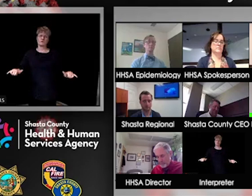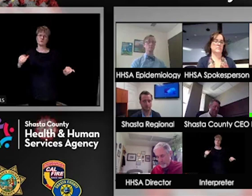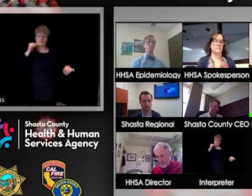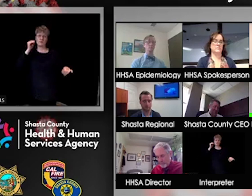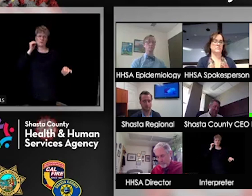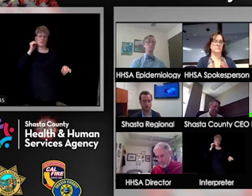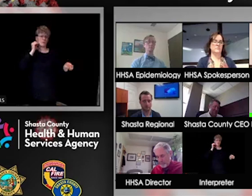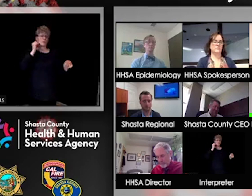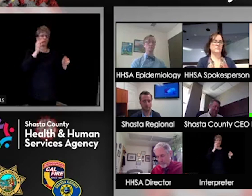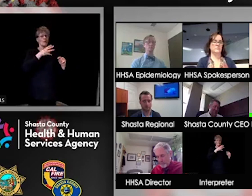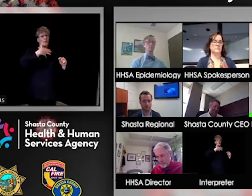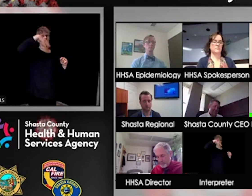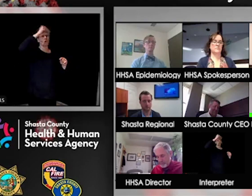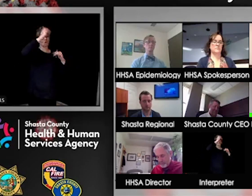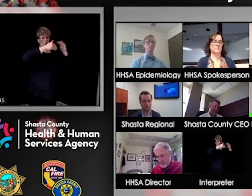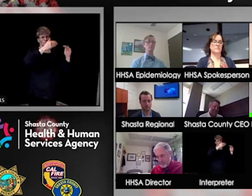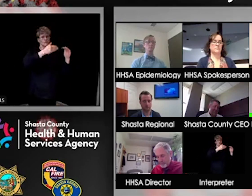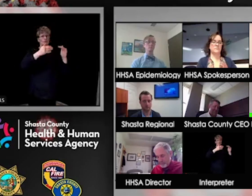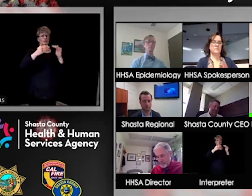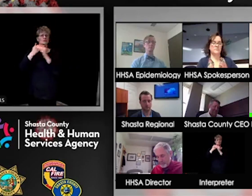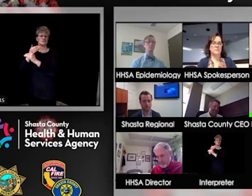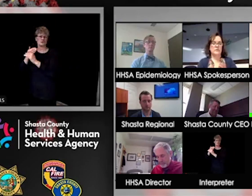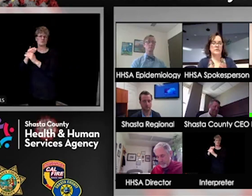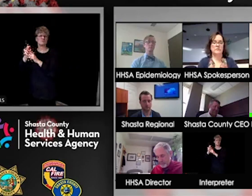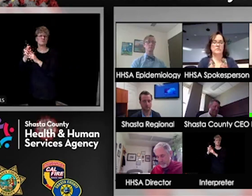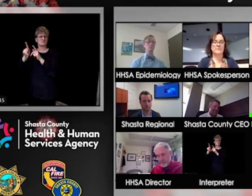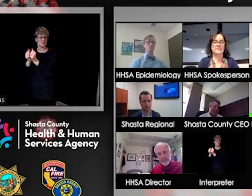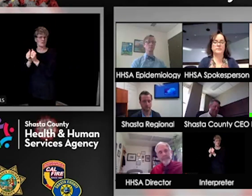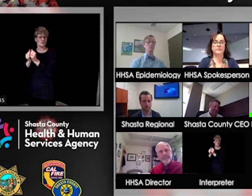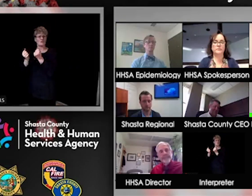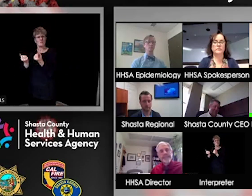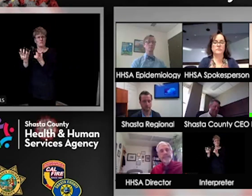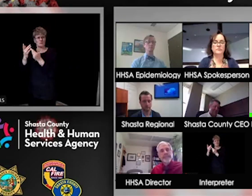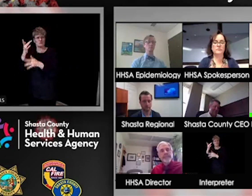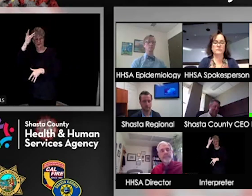able to do case identification and contact tracing and isolation and quarantine for all